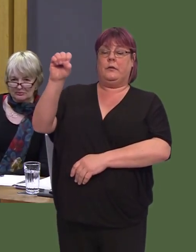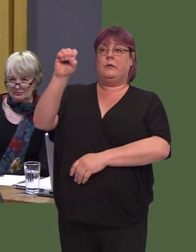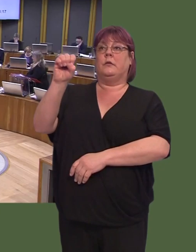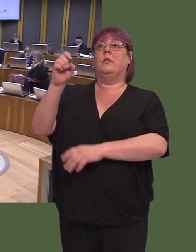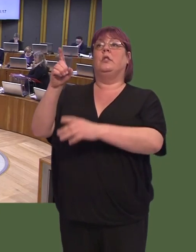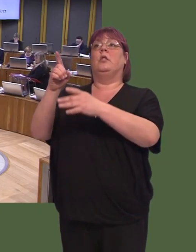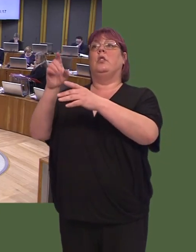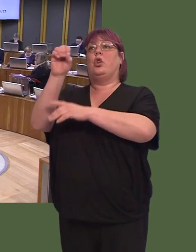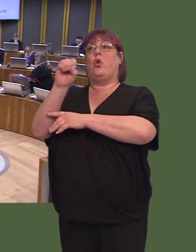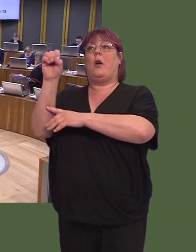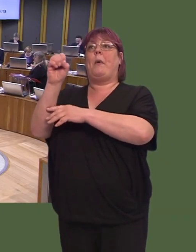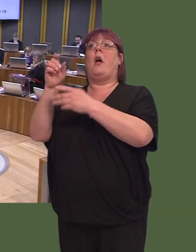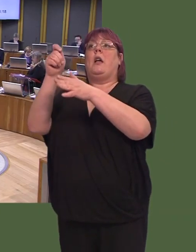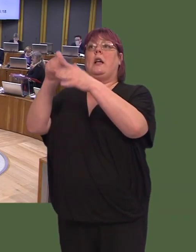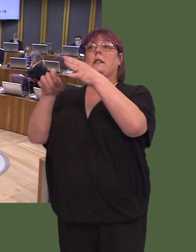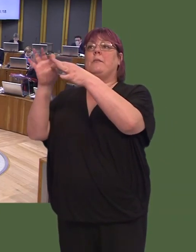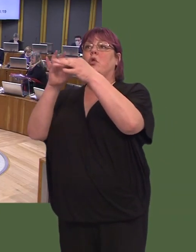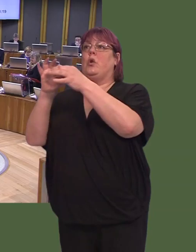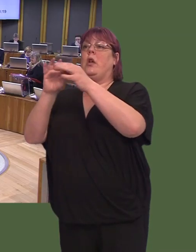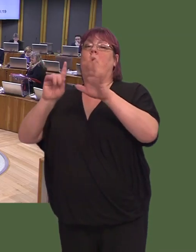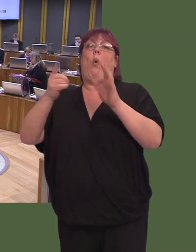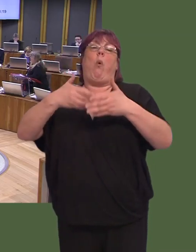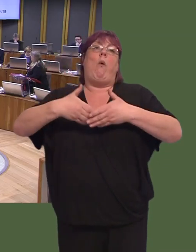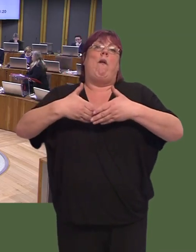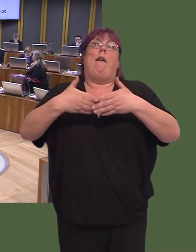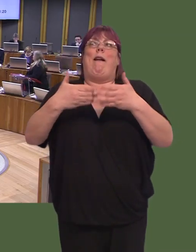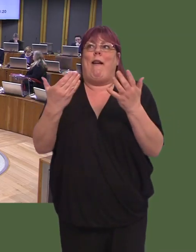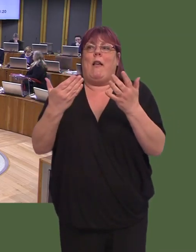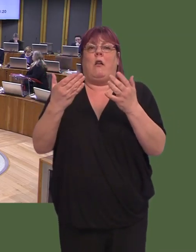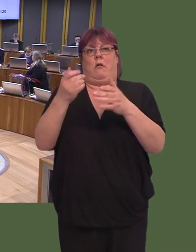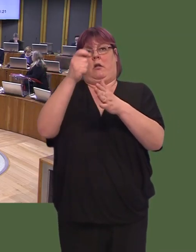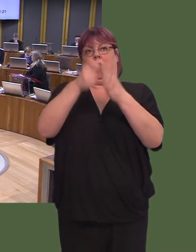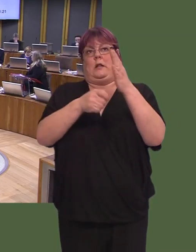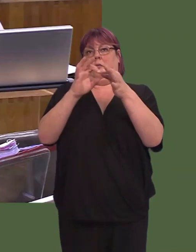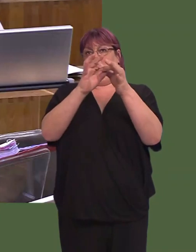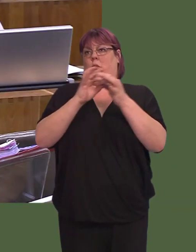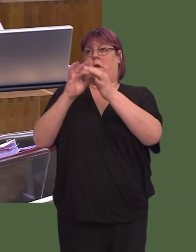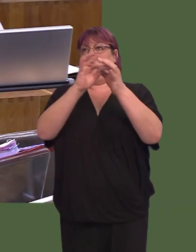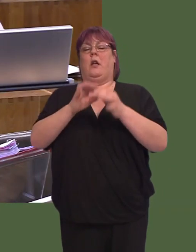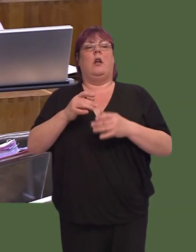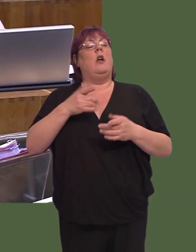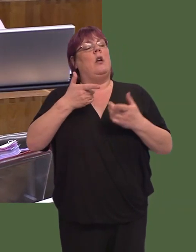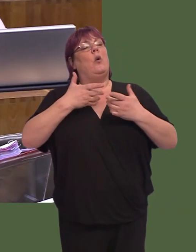Julie James AM: I think it's very important that we maintain an open mind during the negotiations